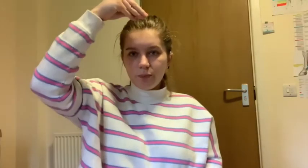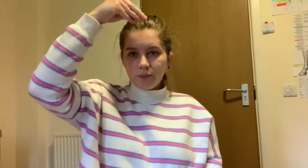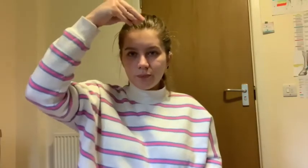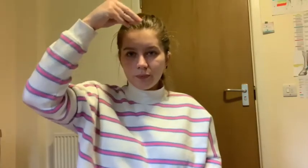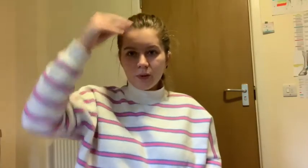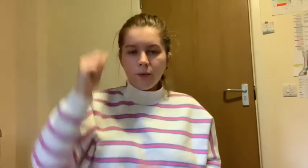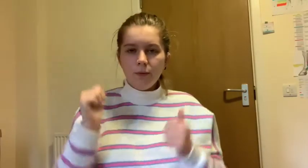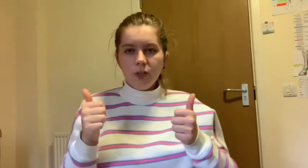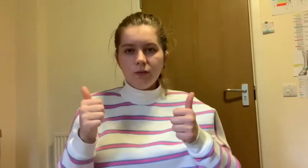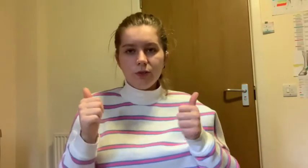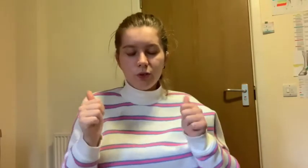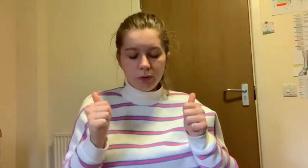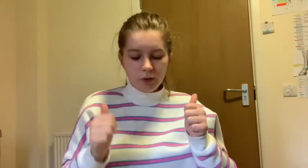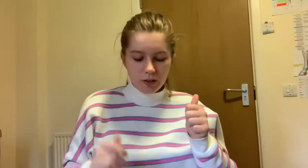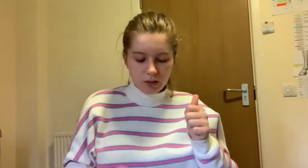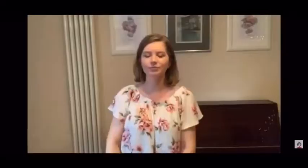Brilliant let's do it with the music.